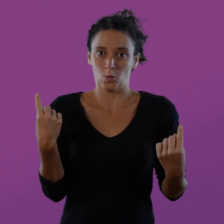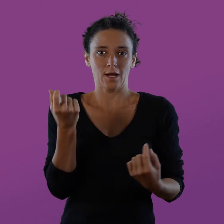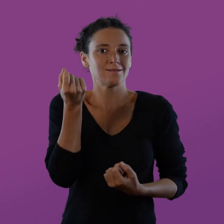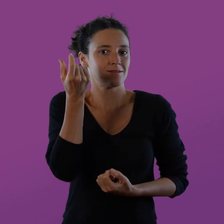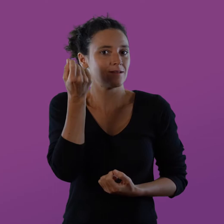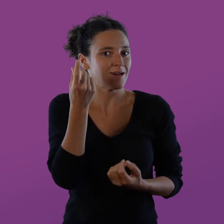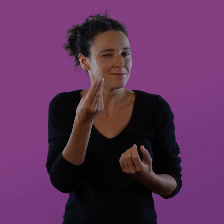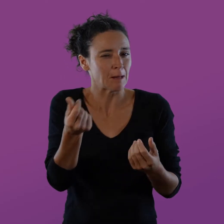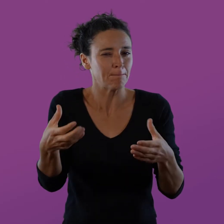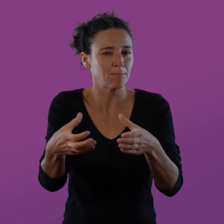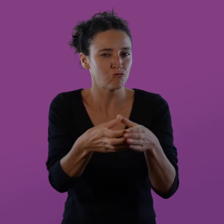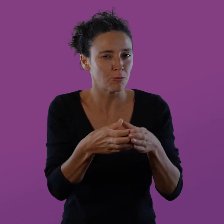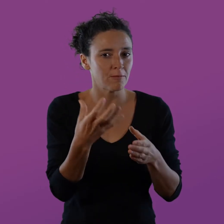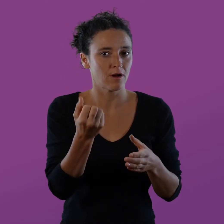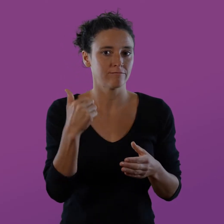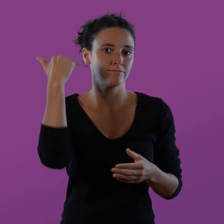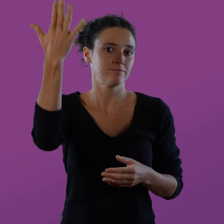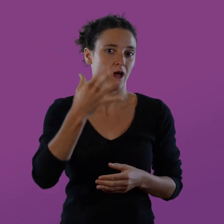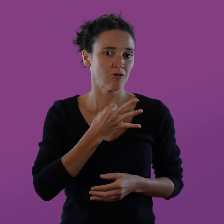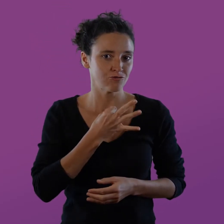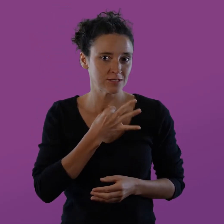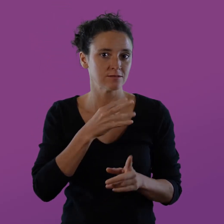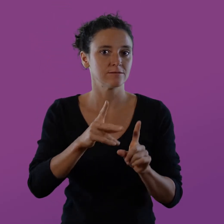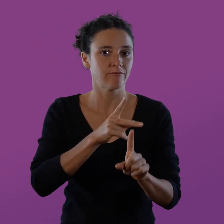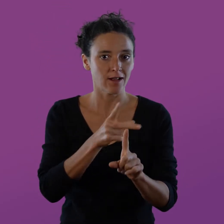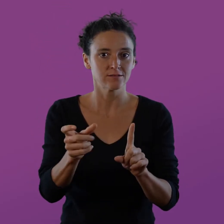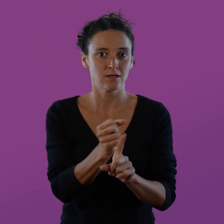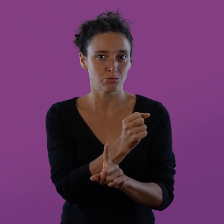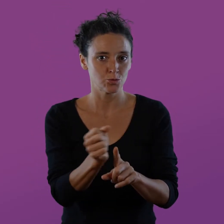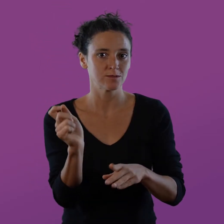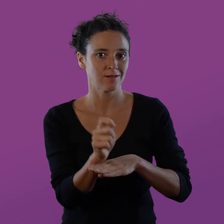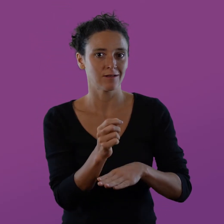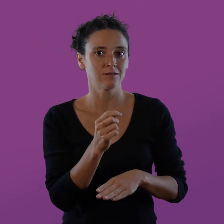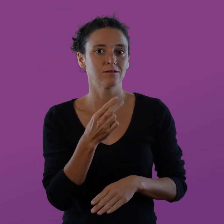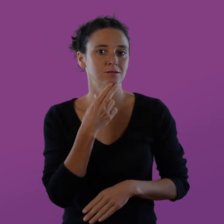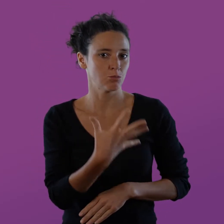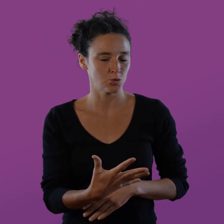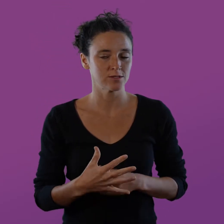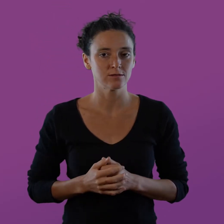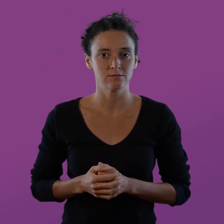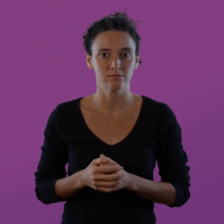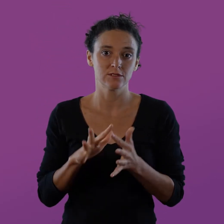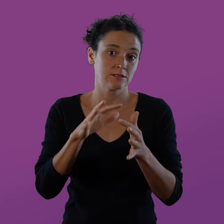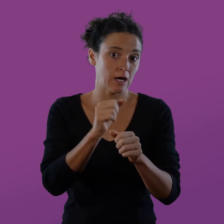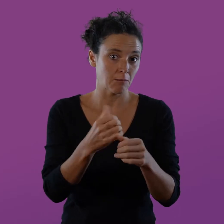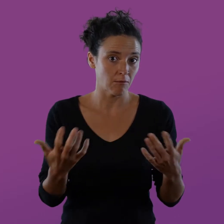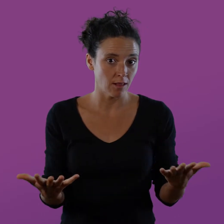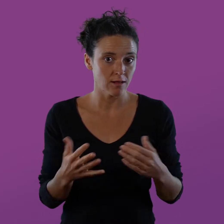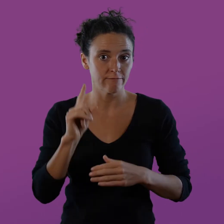at higher risk of violence, abuse, neglect and exploitation. These include, but are not limited to: